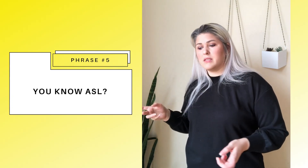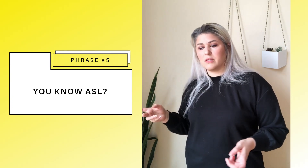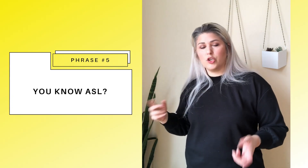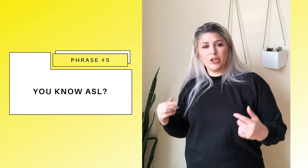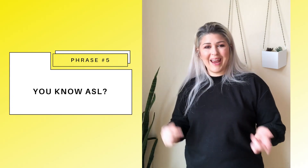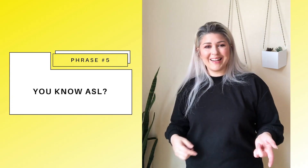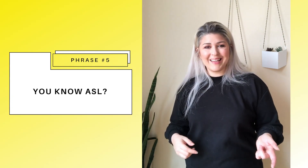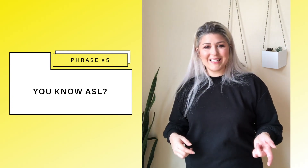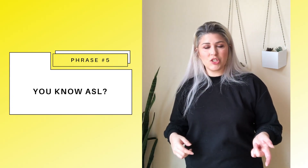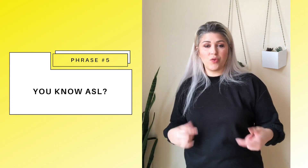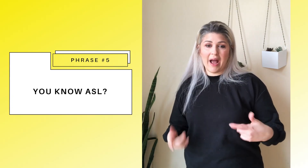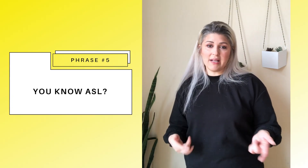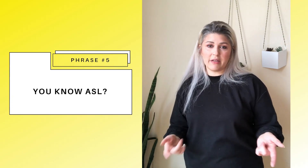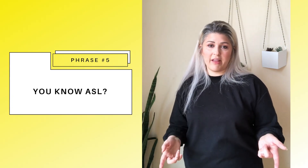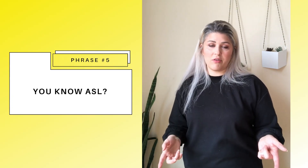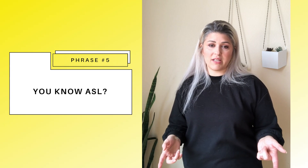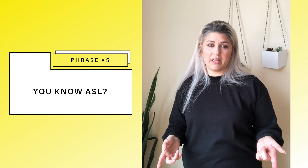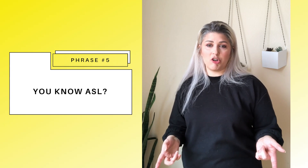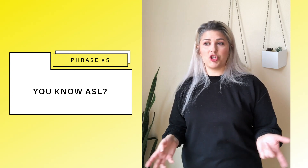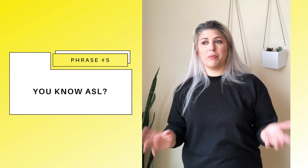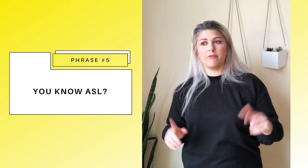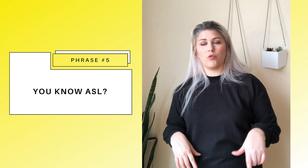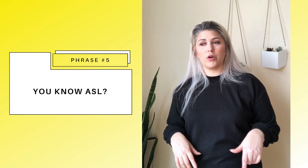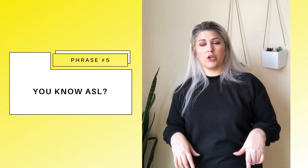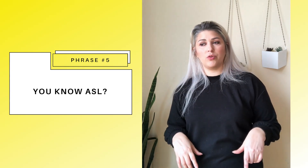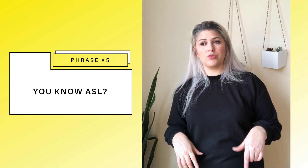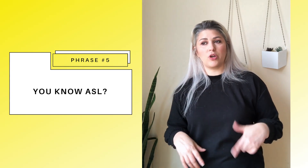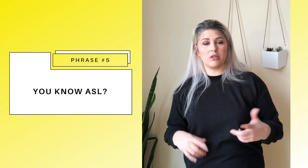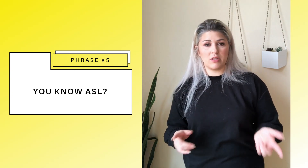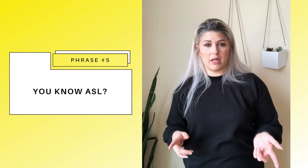it's good etiquette to ask if they know sign language before you start signing